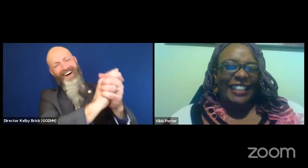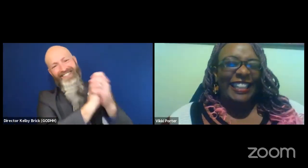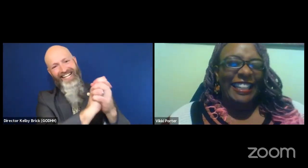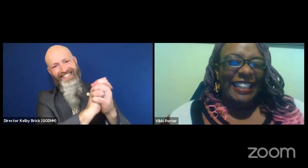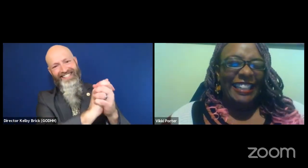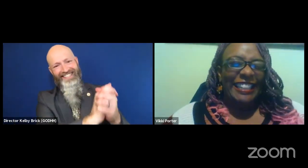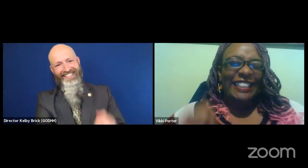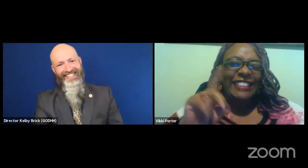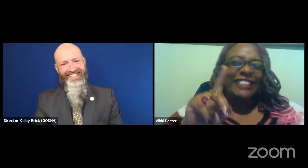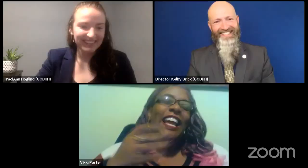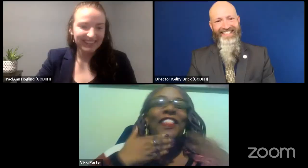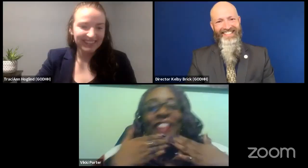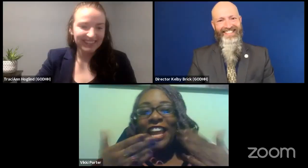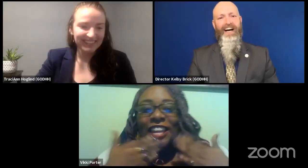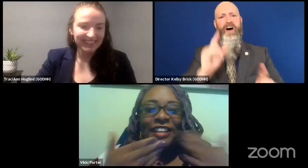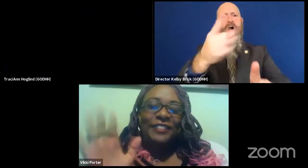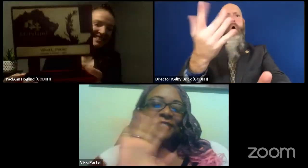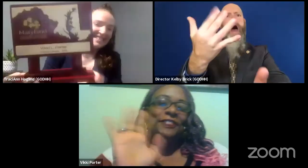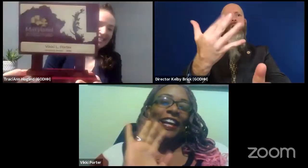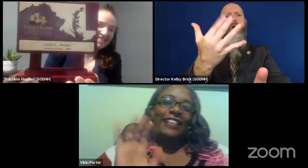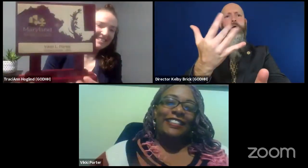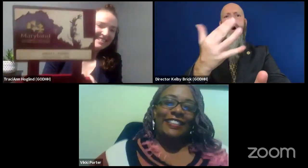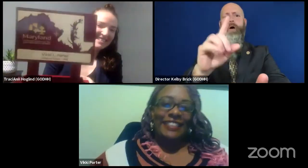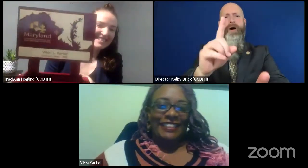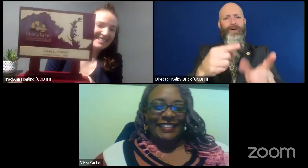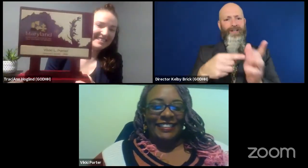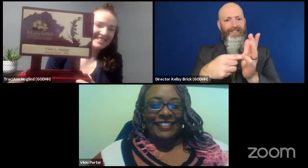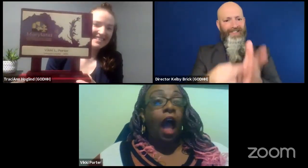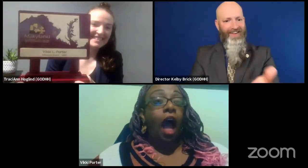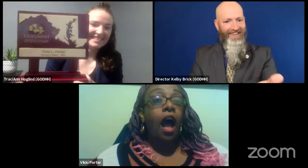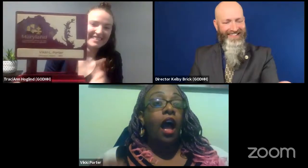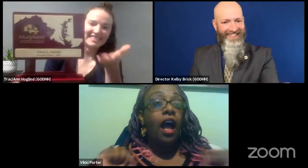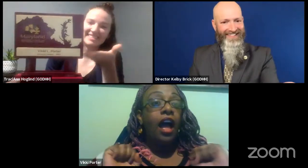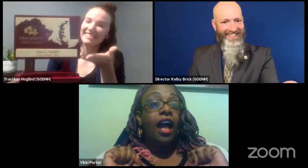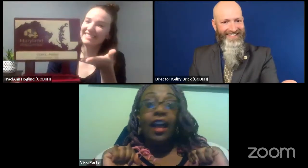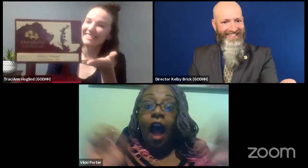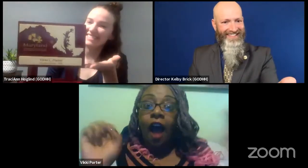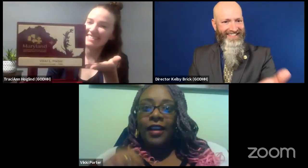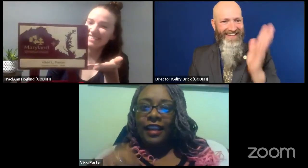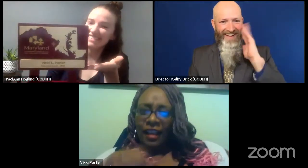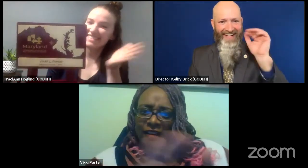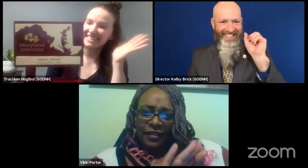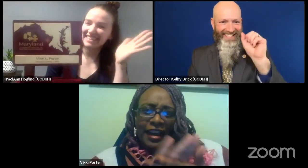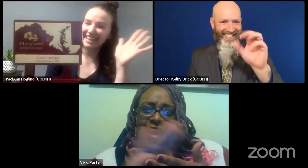Have a wonderful evening. Oh, wait, wait, I apologize. We need to show you